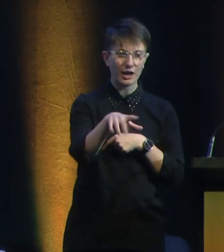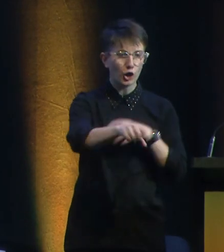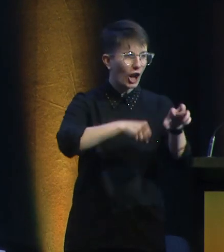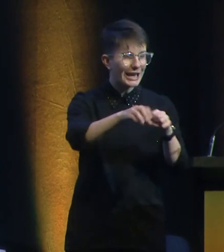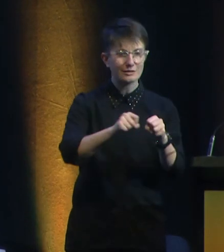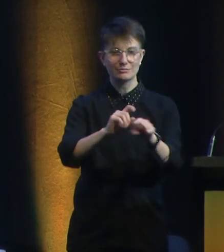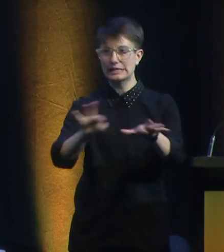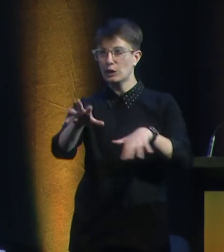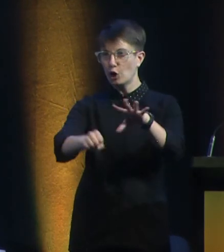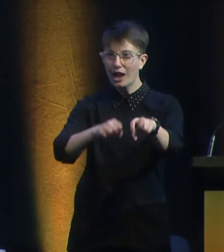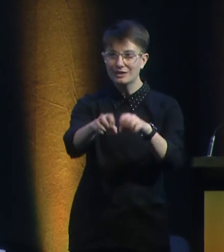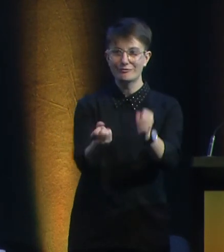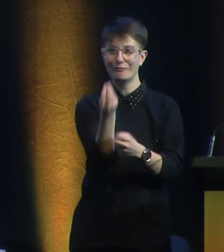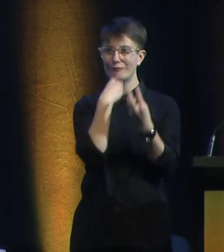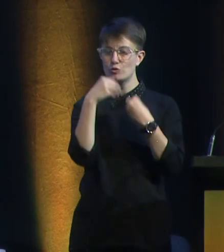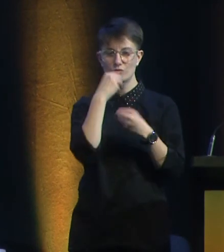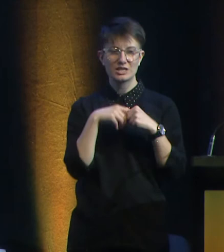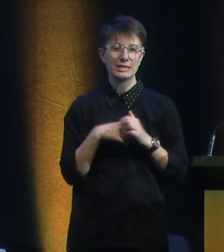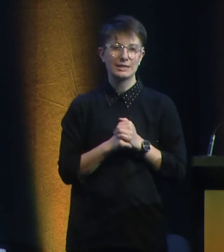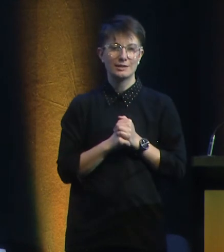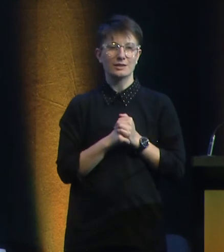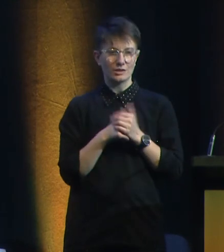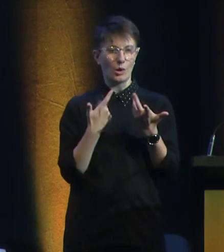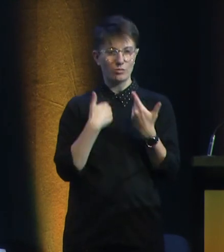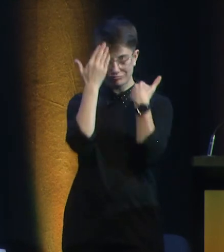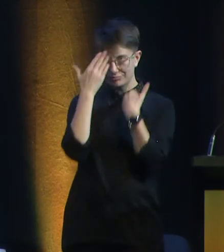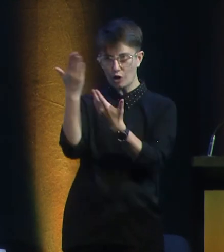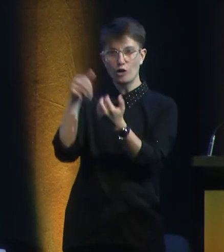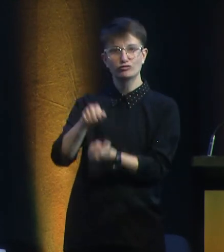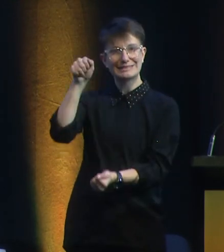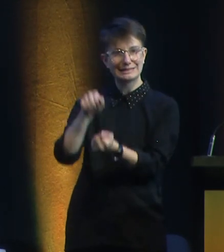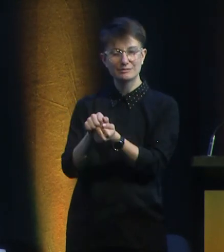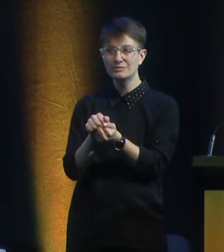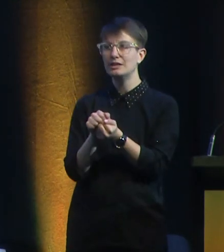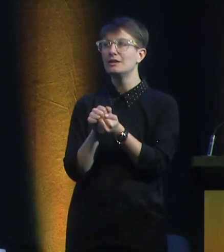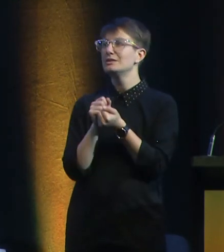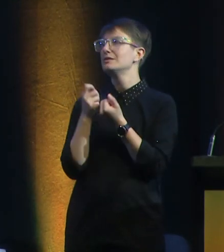we have now. So you know honouring the treaty and in all of that stuff you know there may